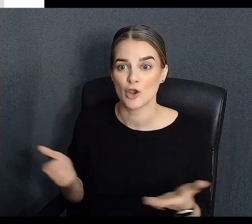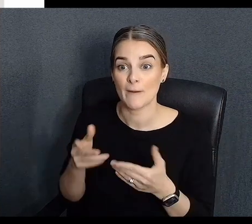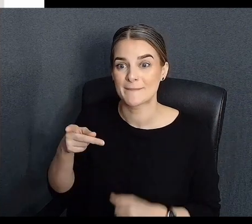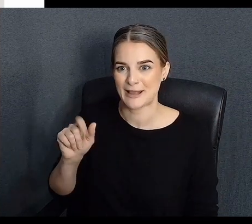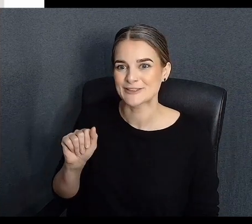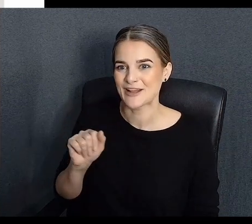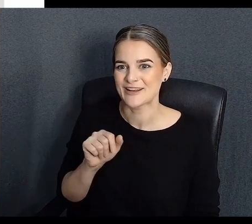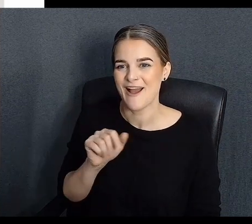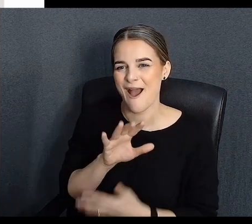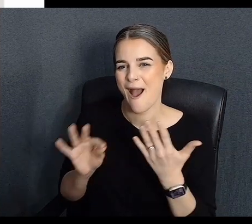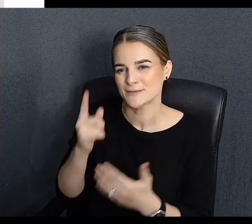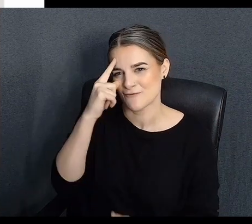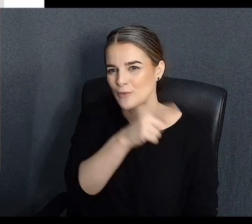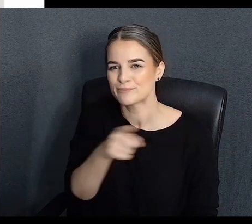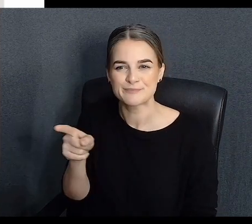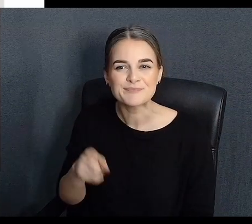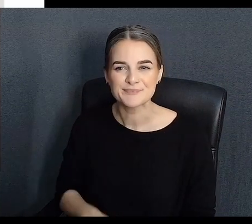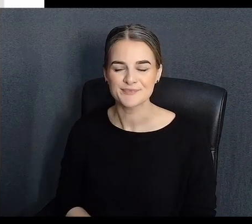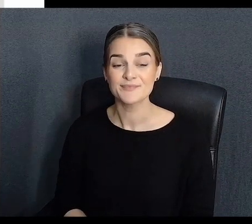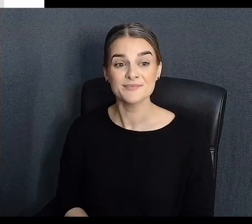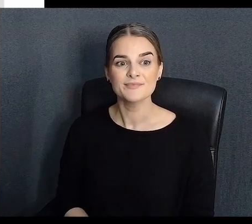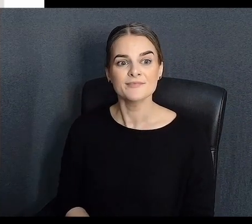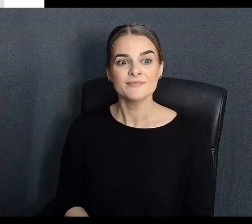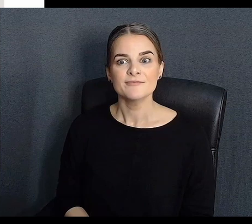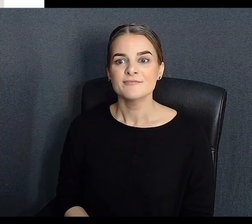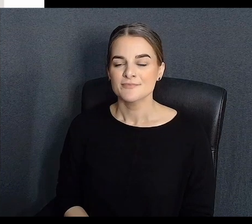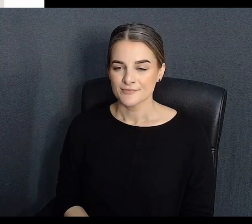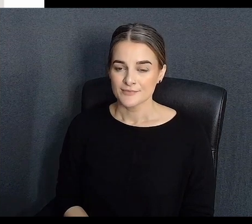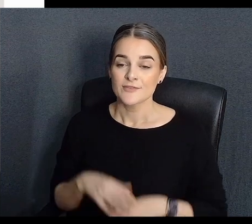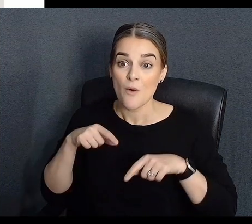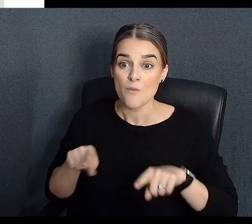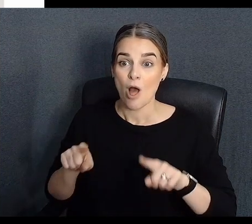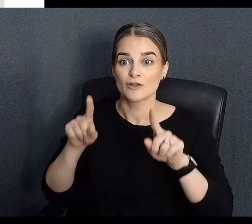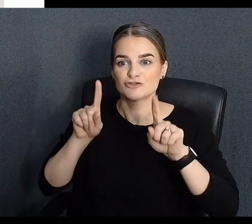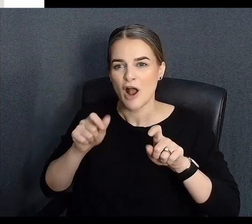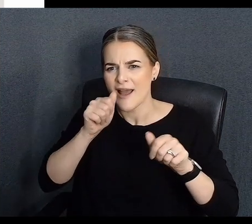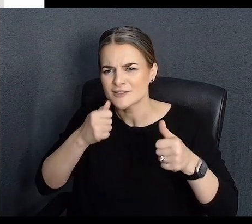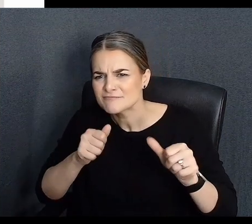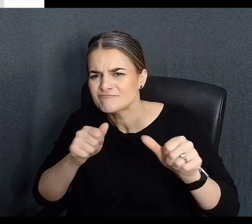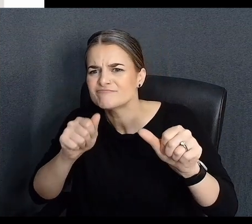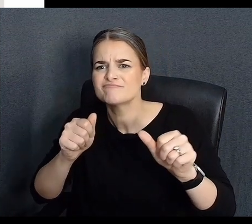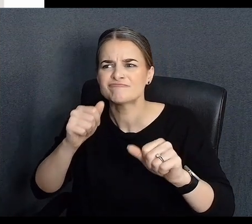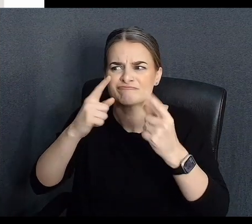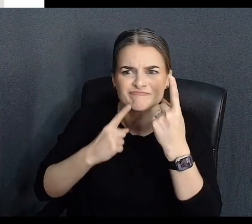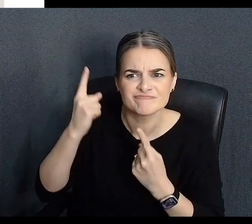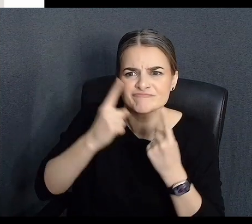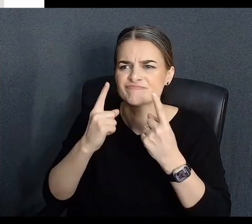So some things to think about when you're doing the device trials, and then after device trials,